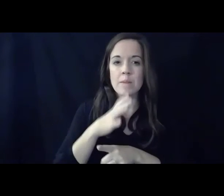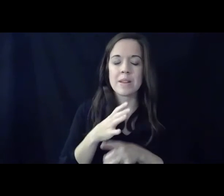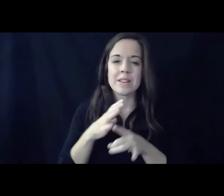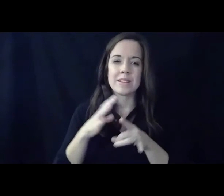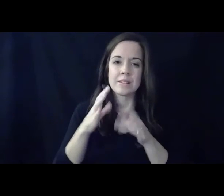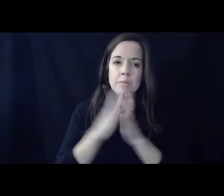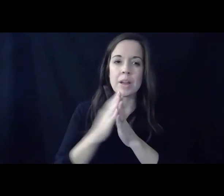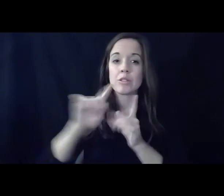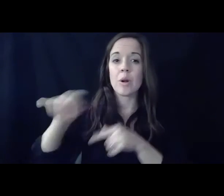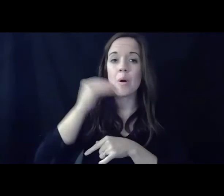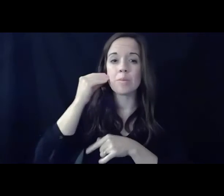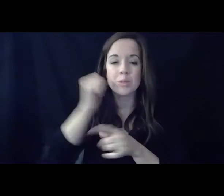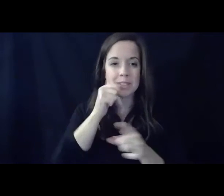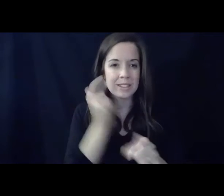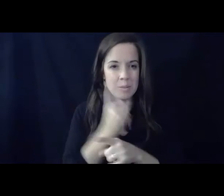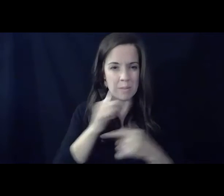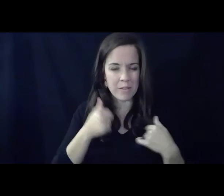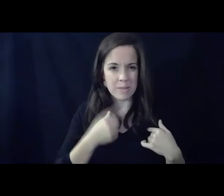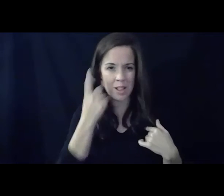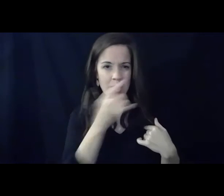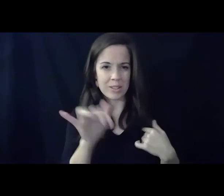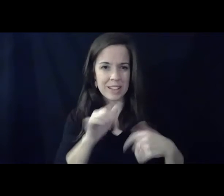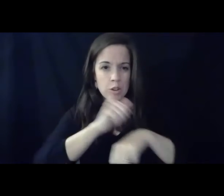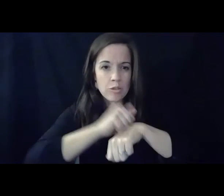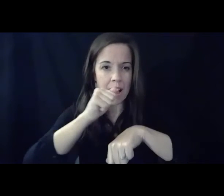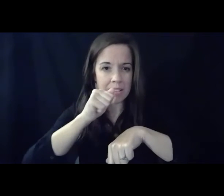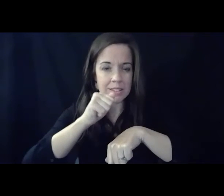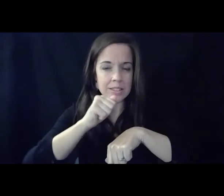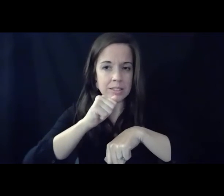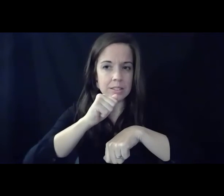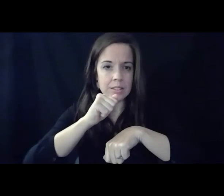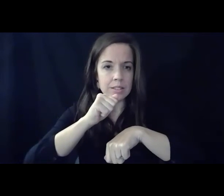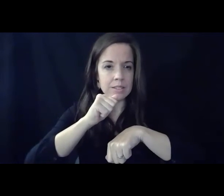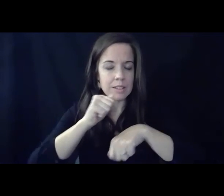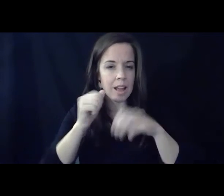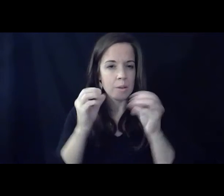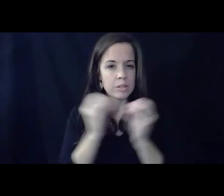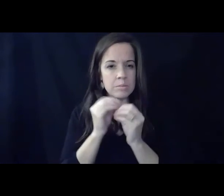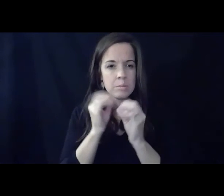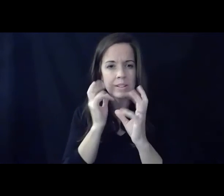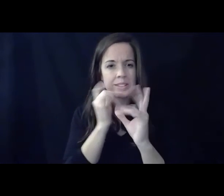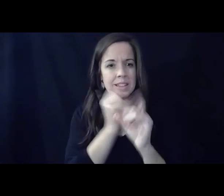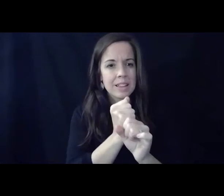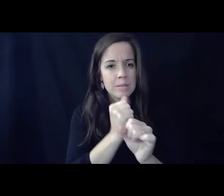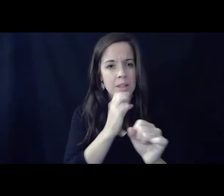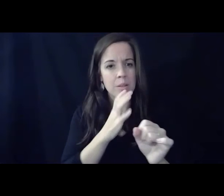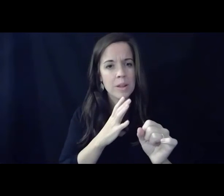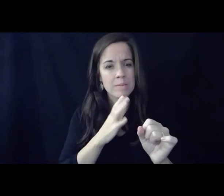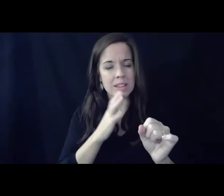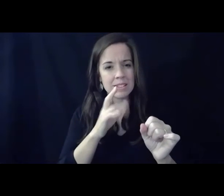but to me, really just looked like a rock. I was more taken by the ladies at the base of her slate dress,